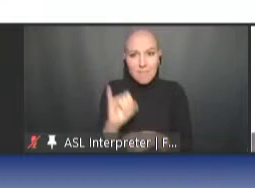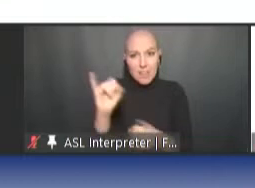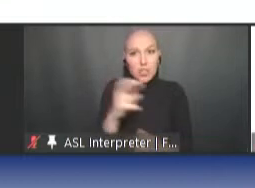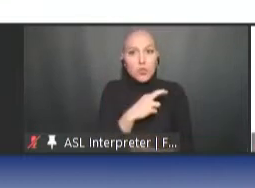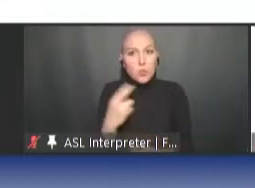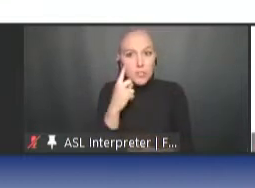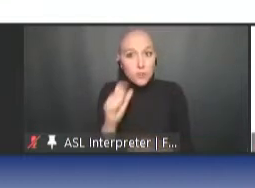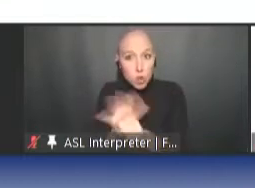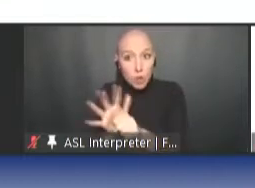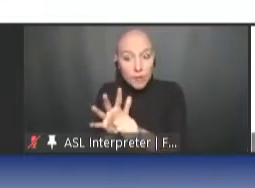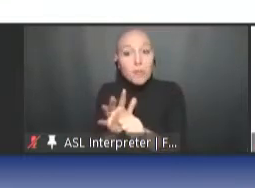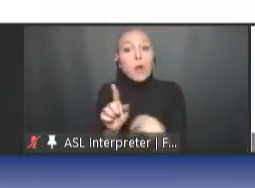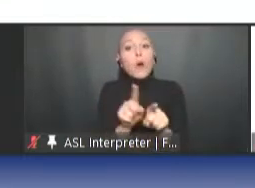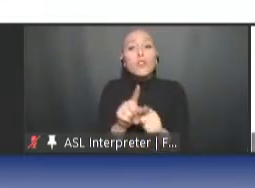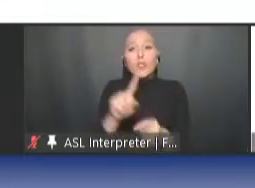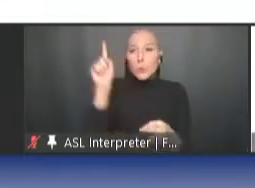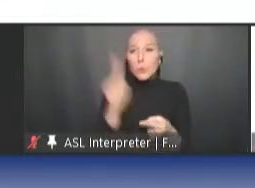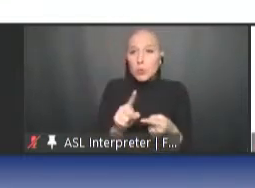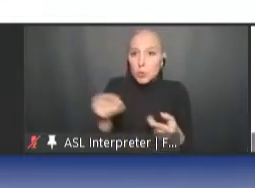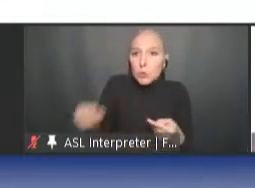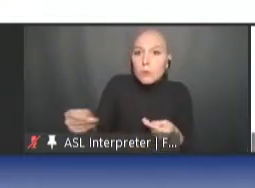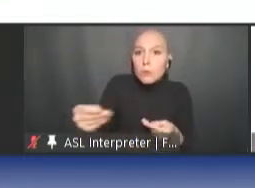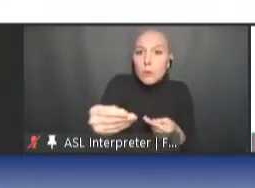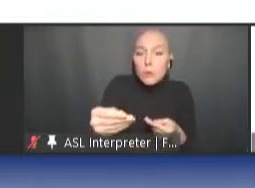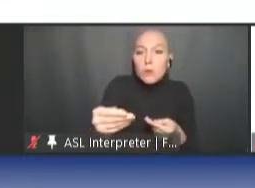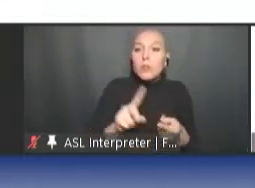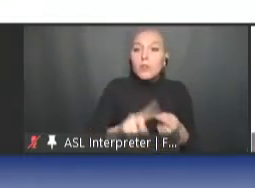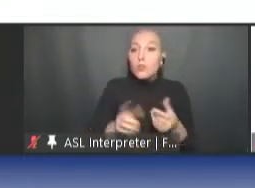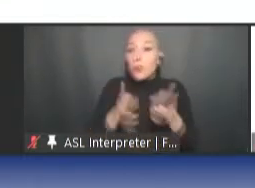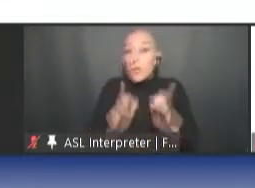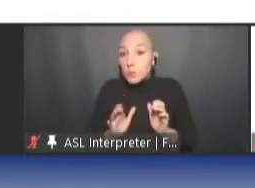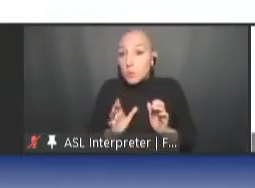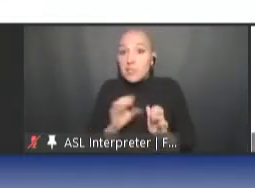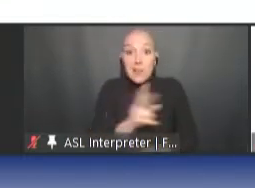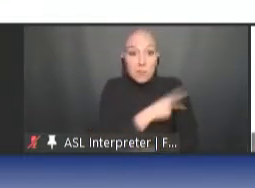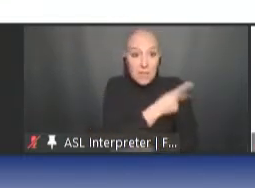to customers and patients and in educational and childcare settings to students and children who